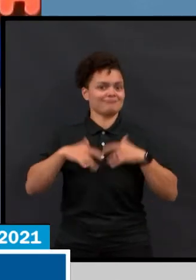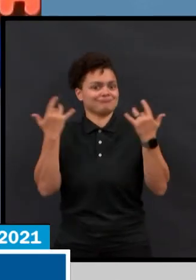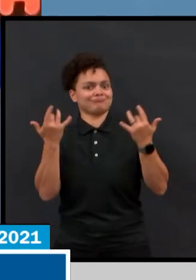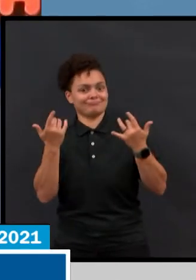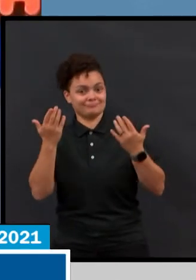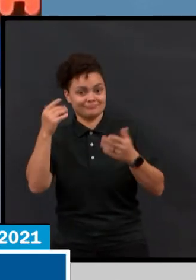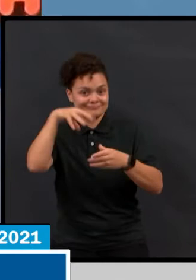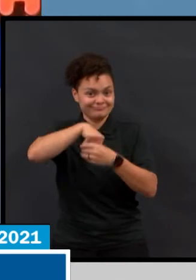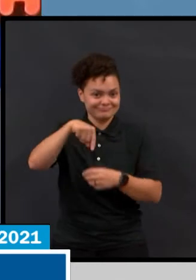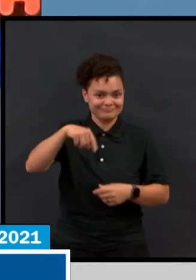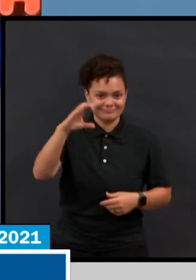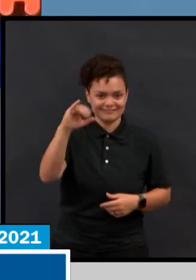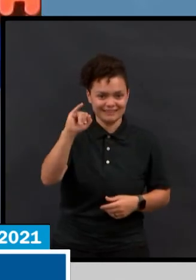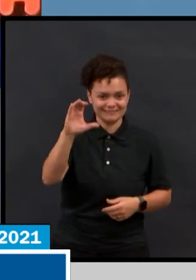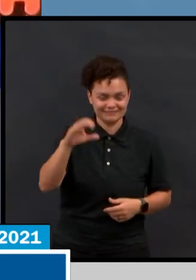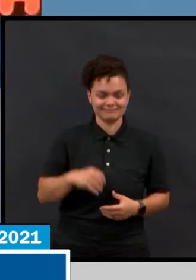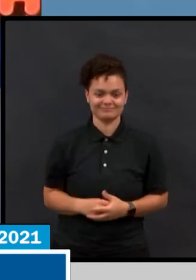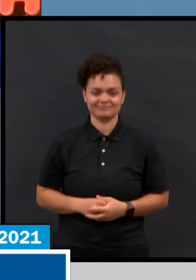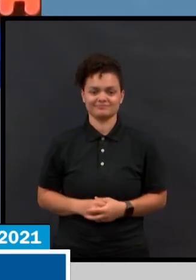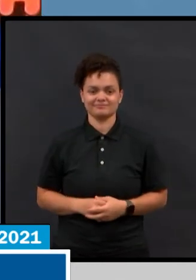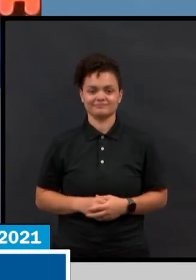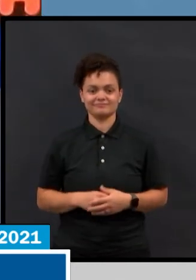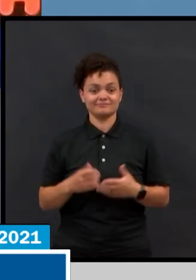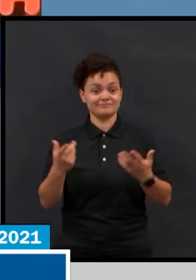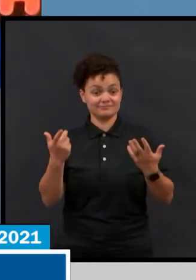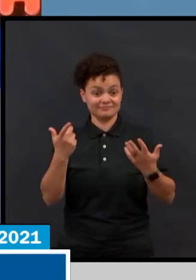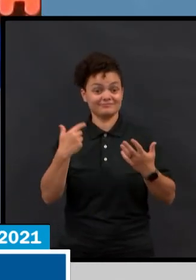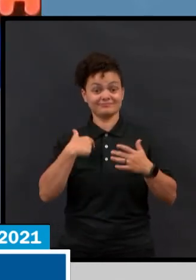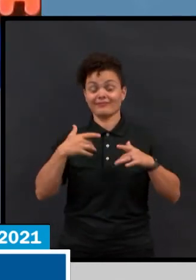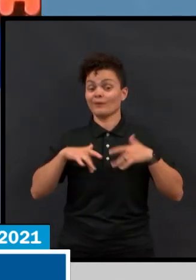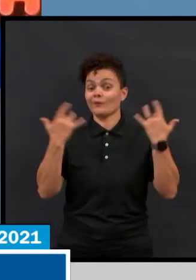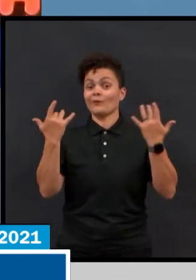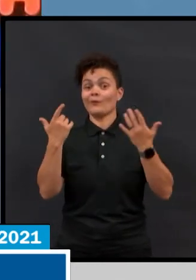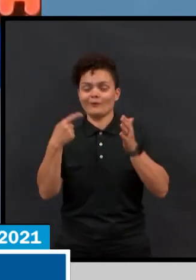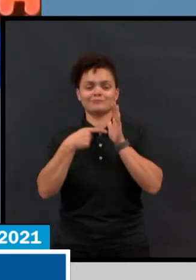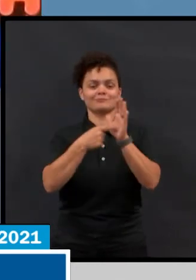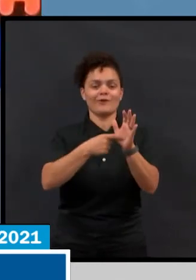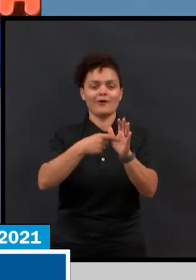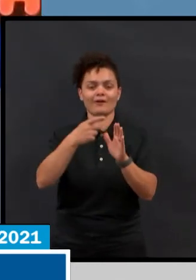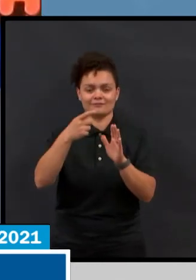community video where we're going to feature park hill resident and community activist alice kelly